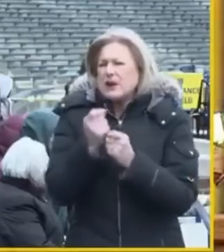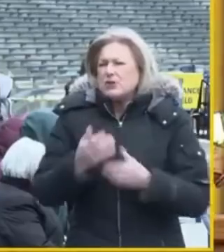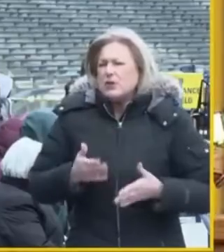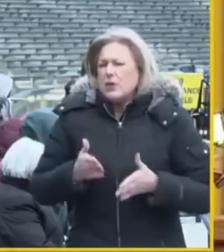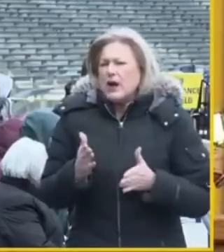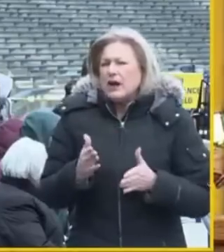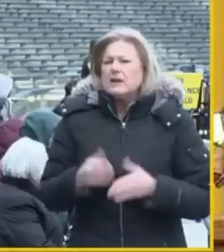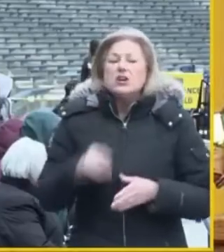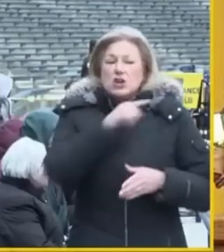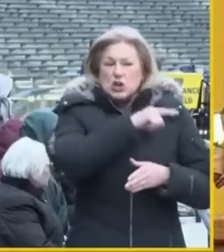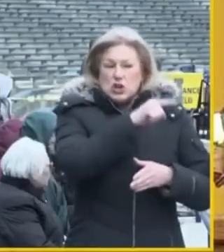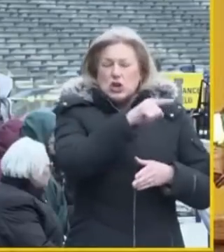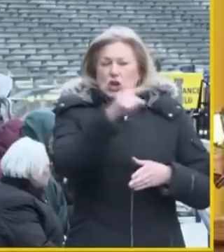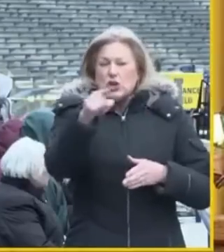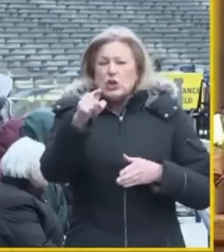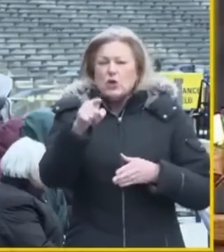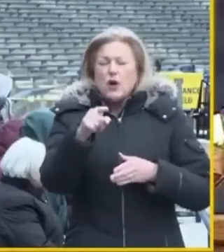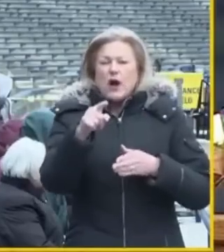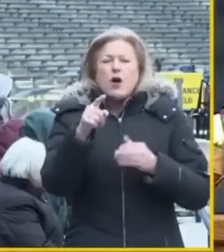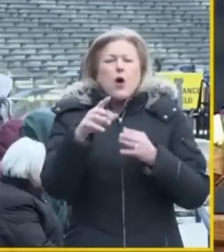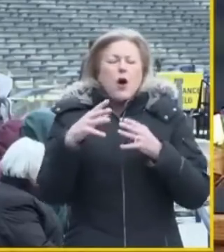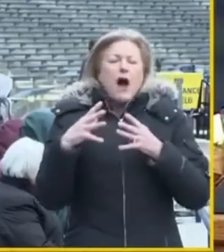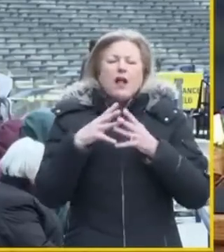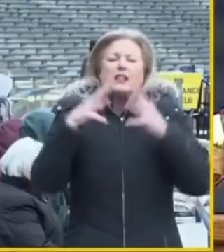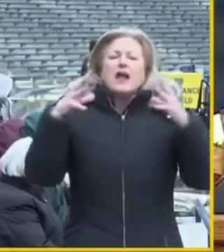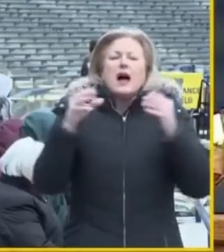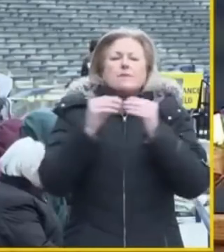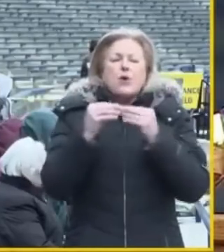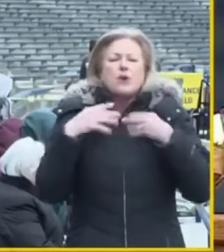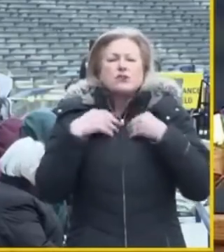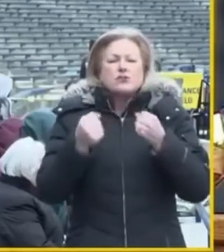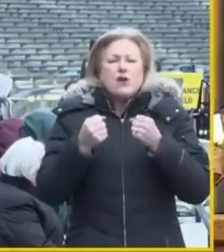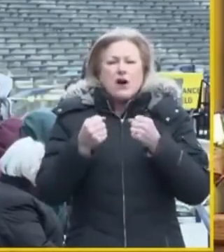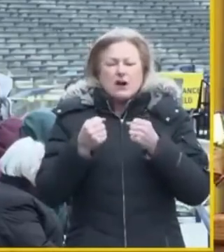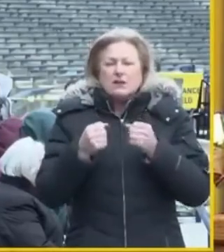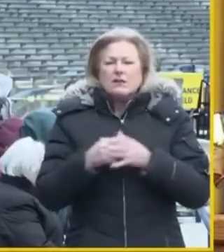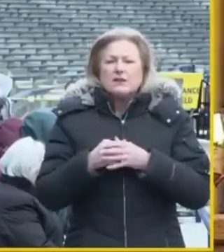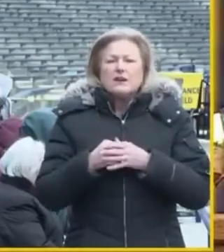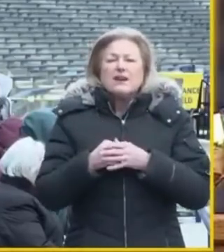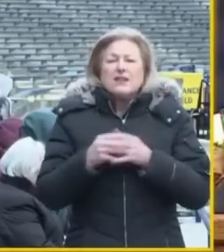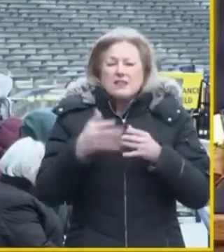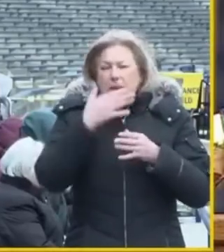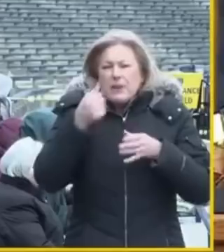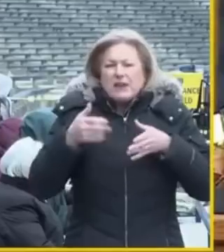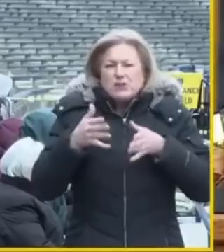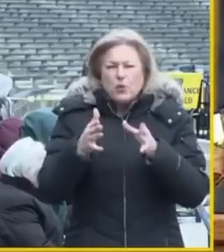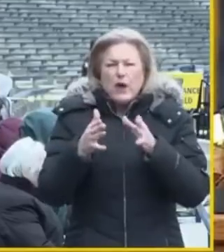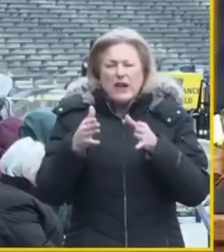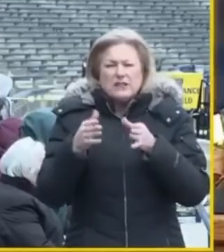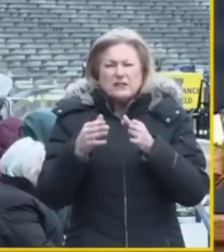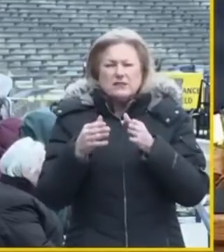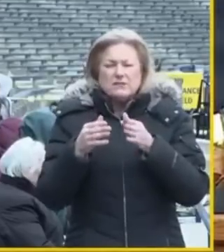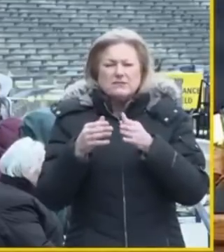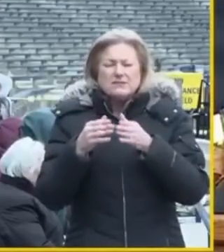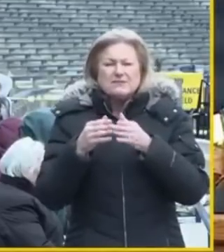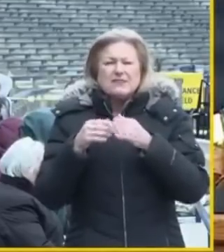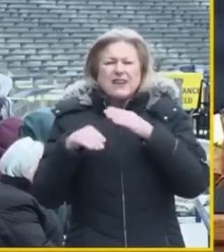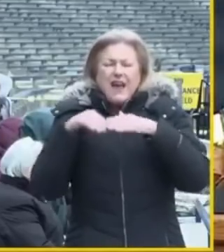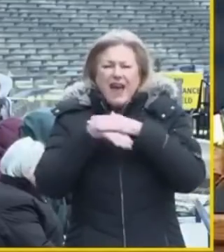You are way stronger than you could imagine. And the best way to access that strength that lives inside of you